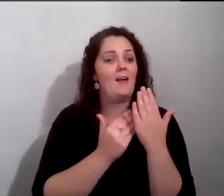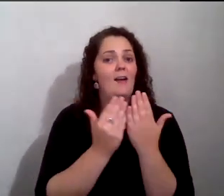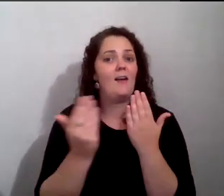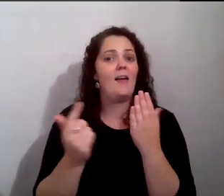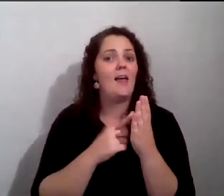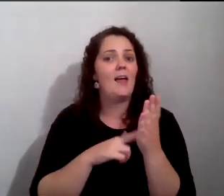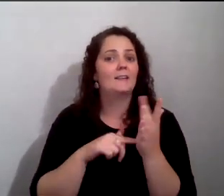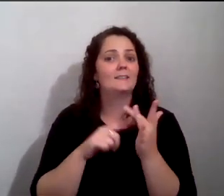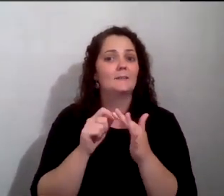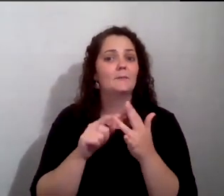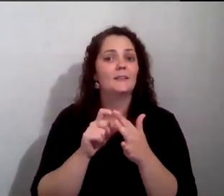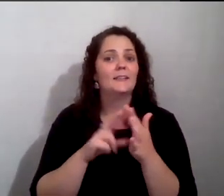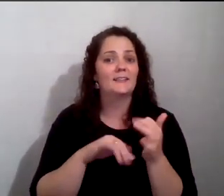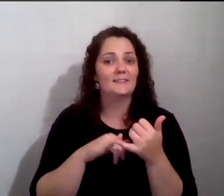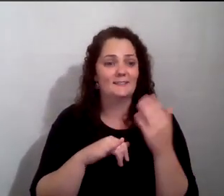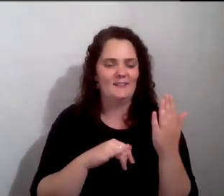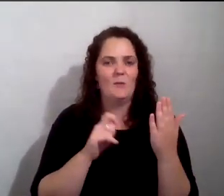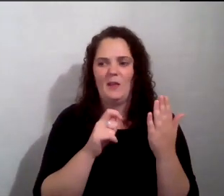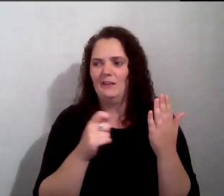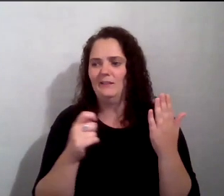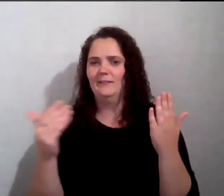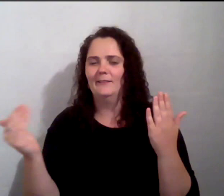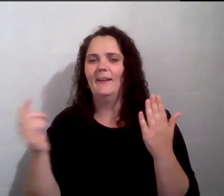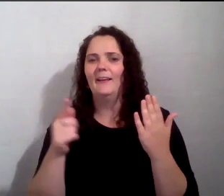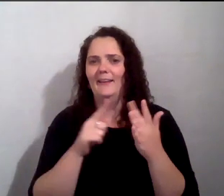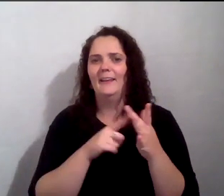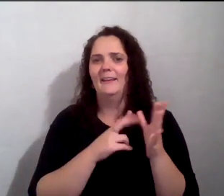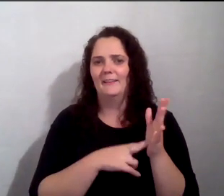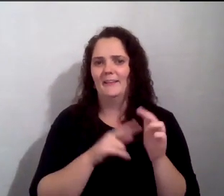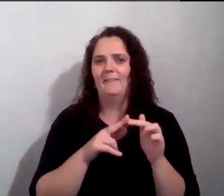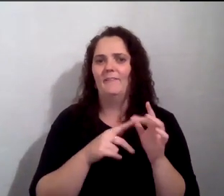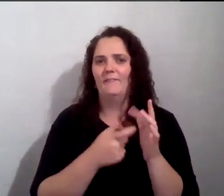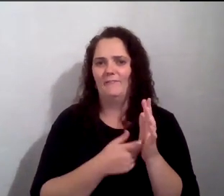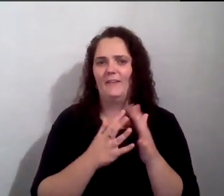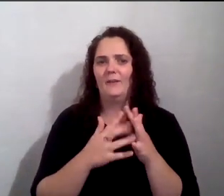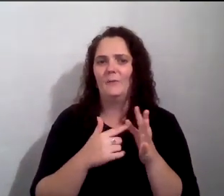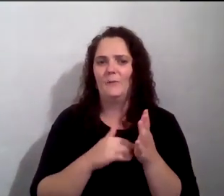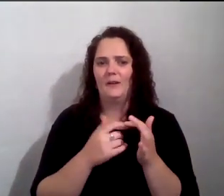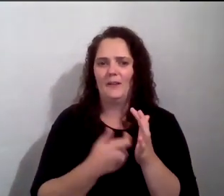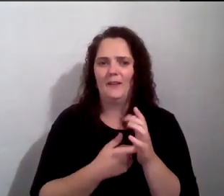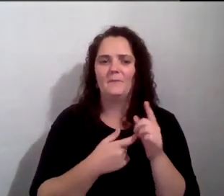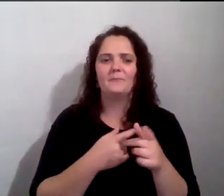Now it's a couple of earlier works on that left hand side